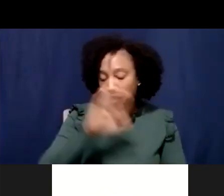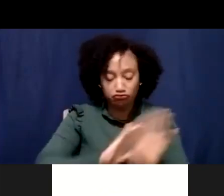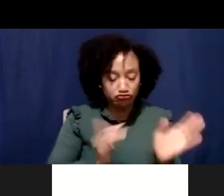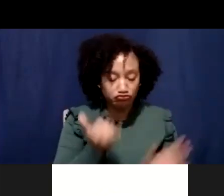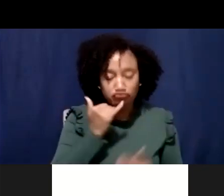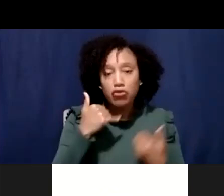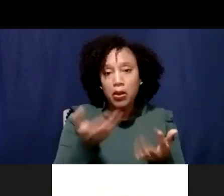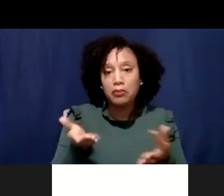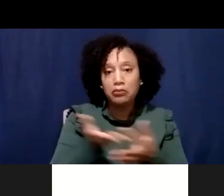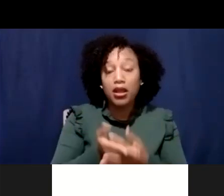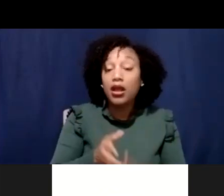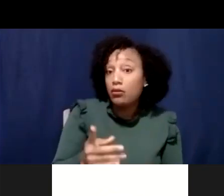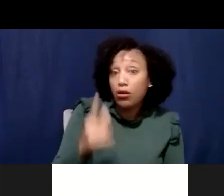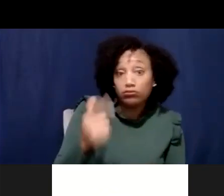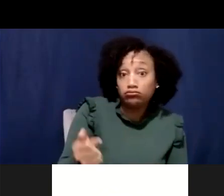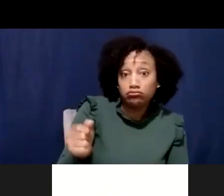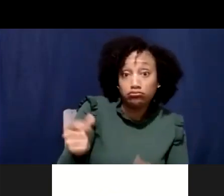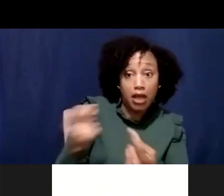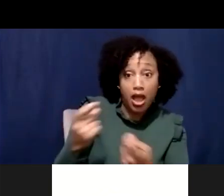but please feel free to ask your questions.